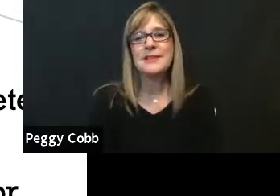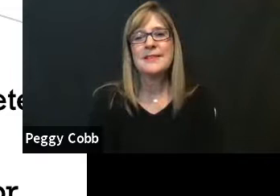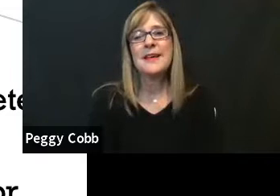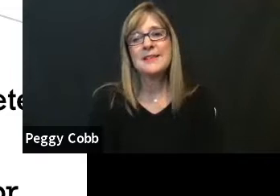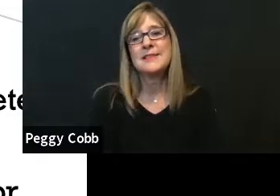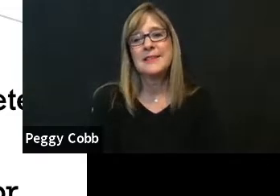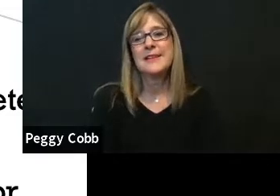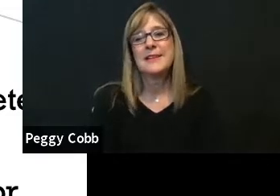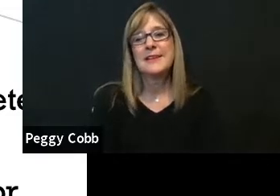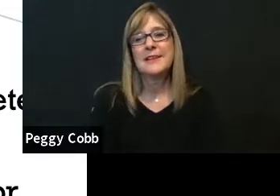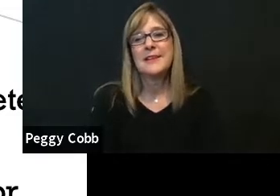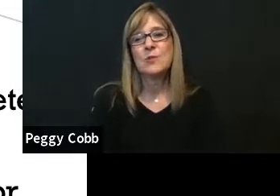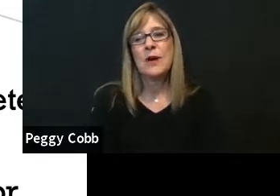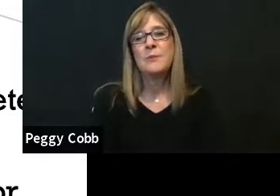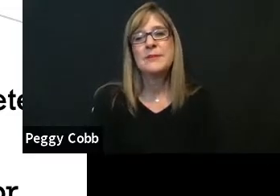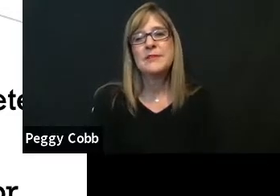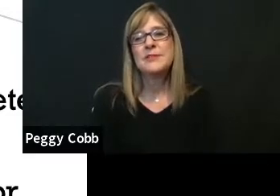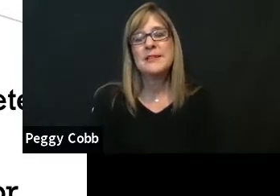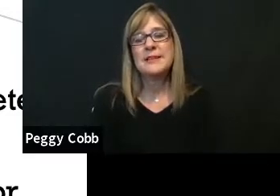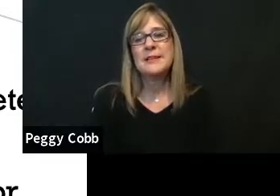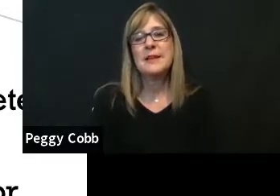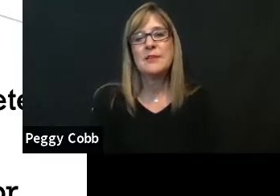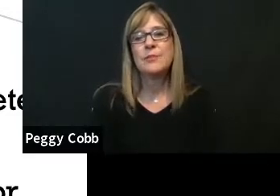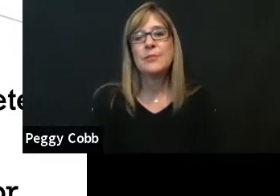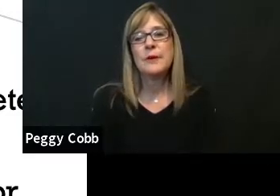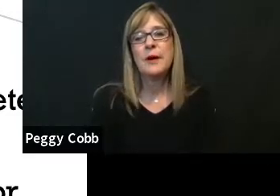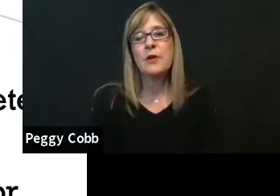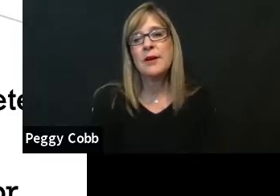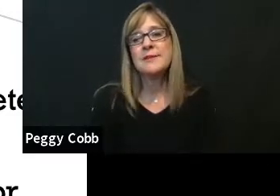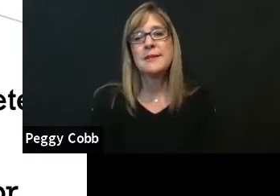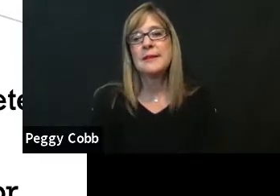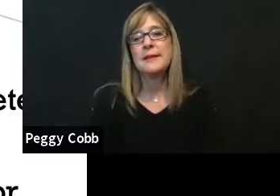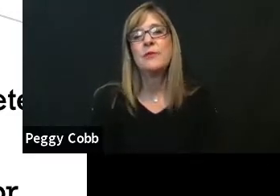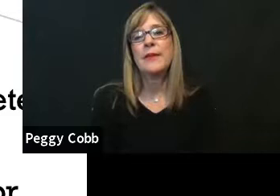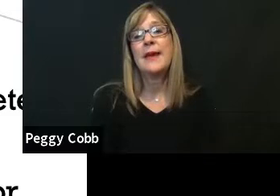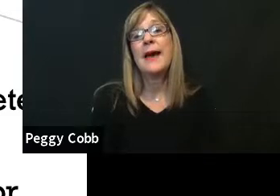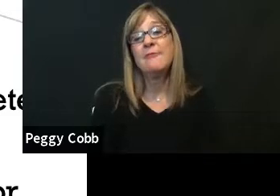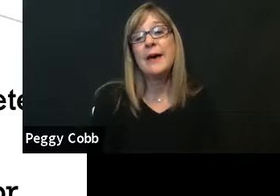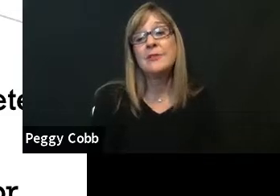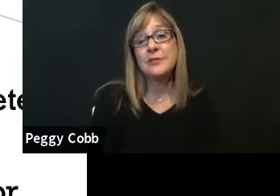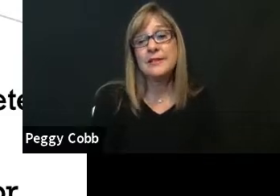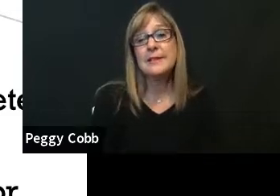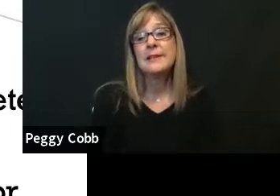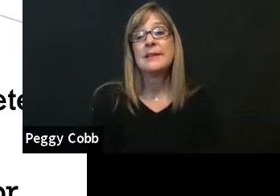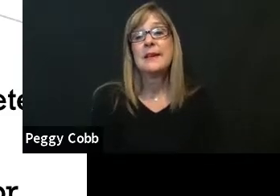That's a misunderstanding across the line. They have boundaries.